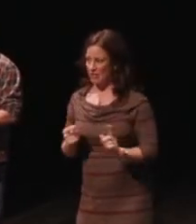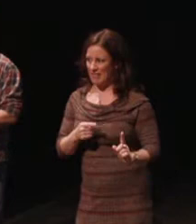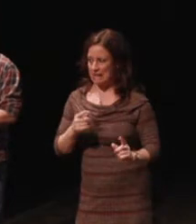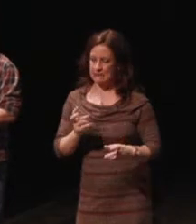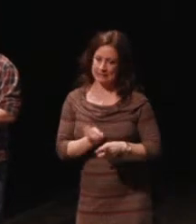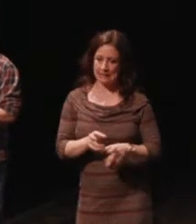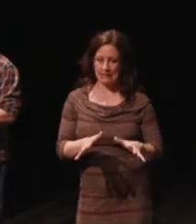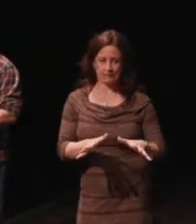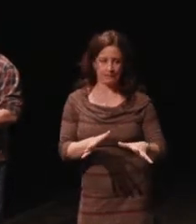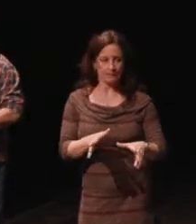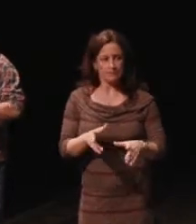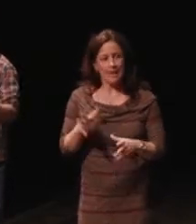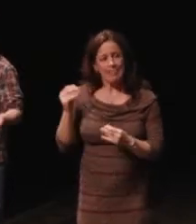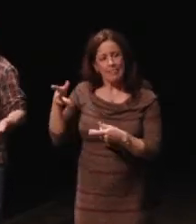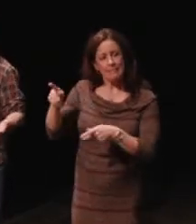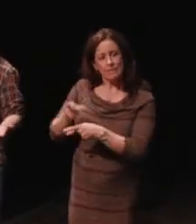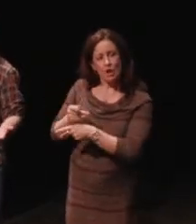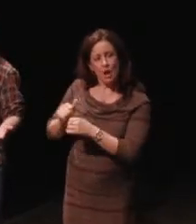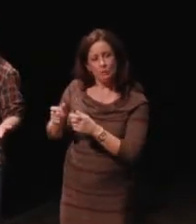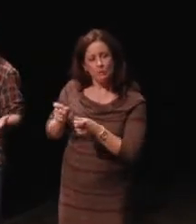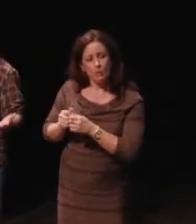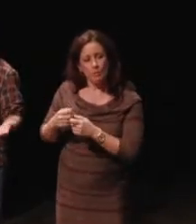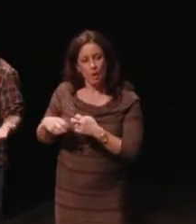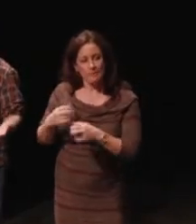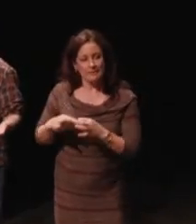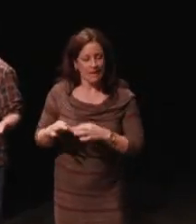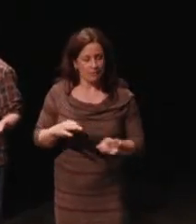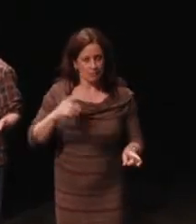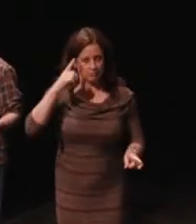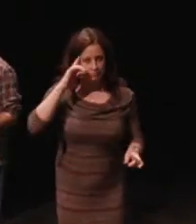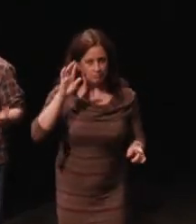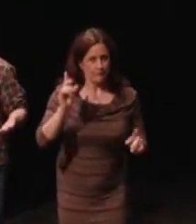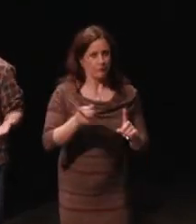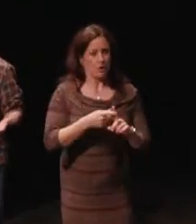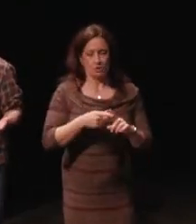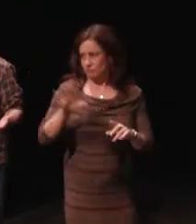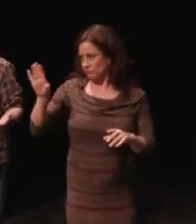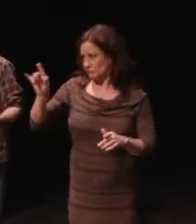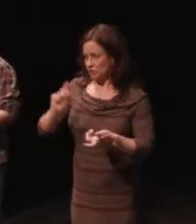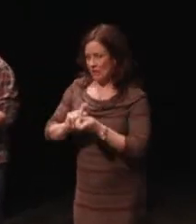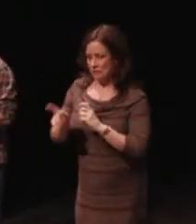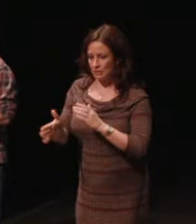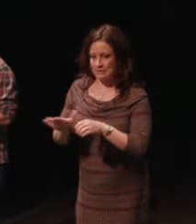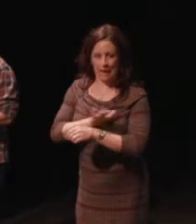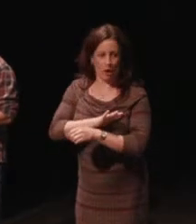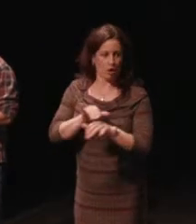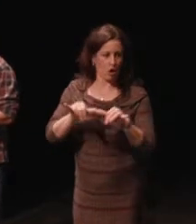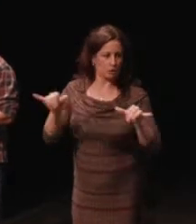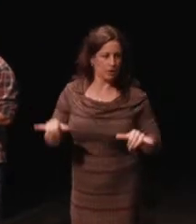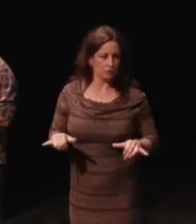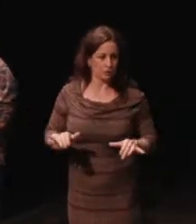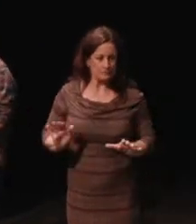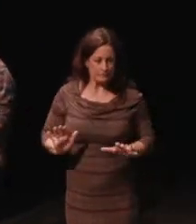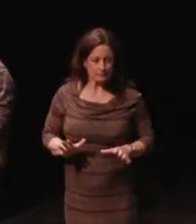that problem as opposed to convenient first of changing the whole architecture.